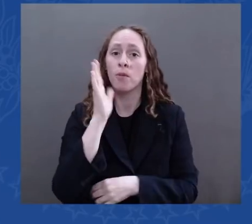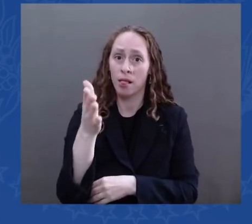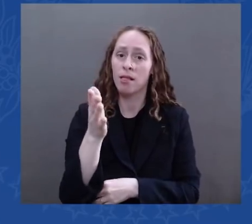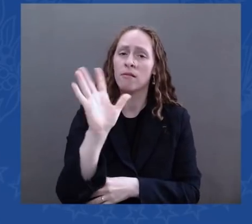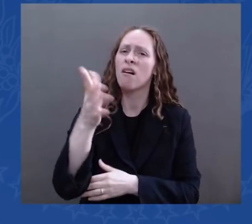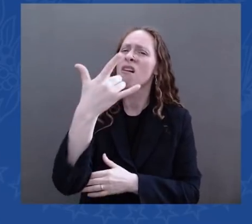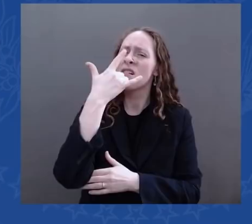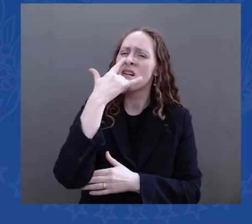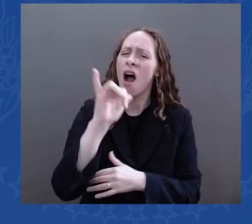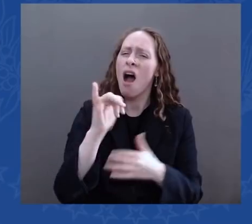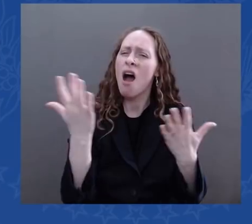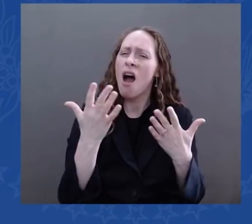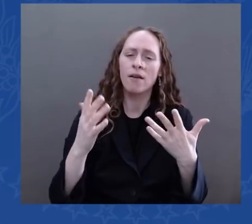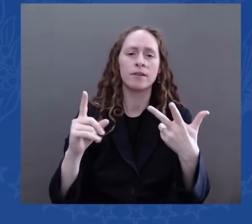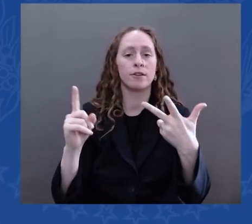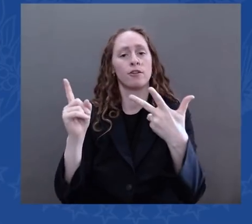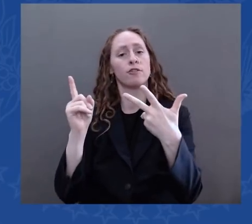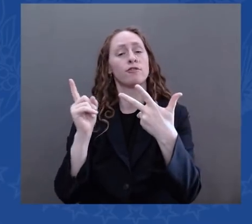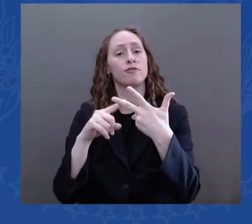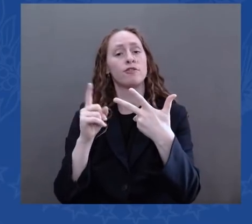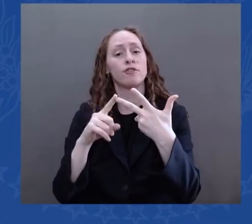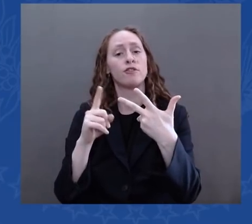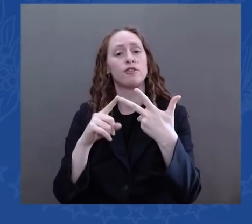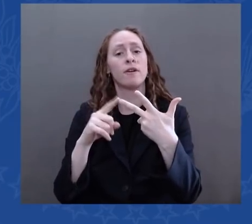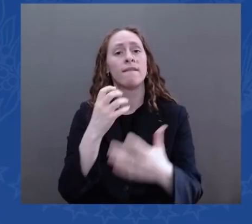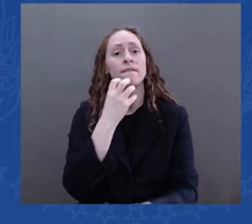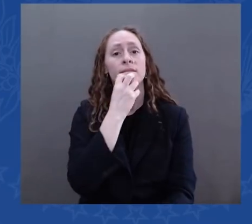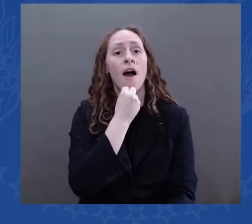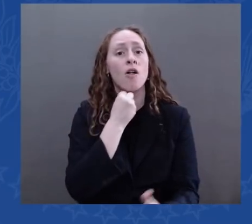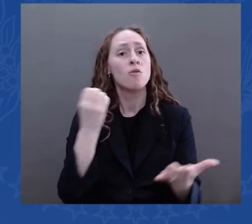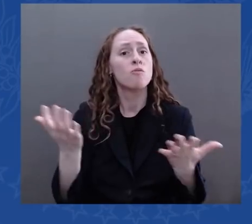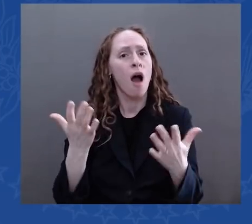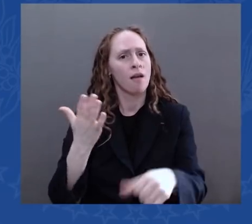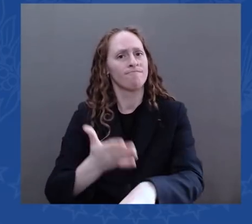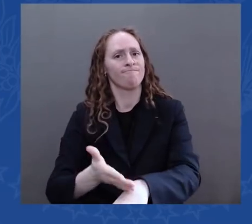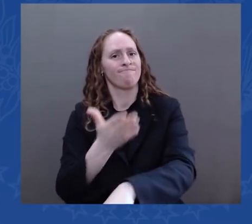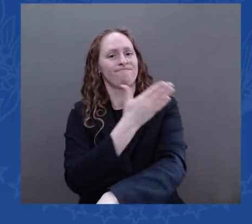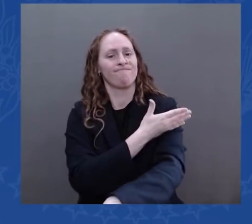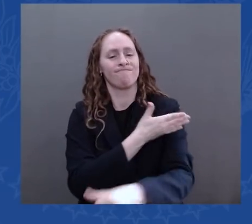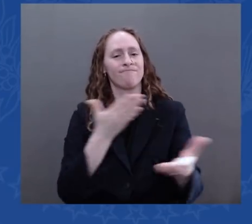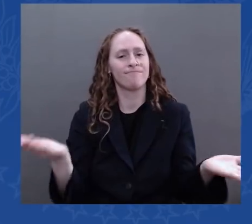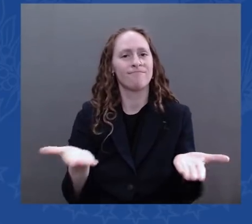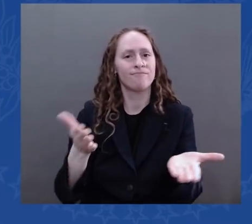cap the cost of childcare at 7 percent of a family's income. Like many families,